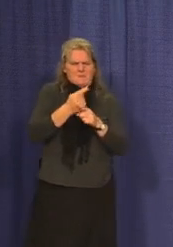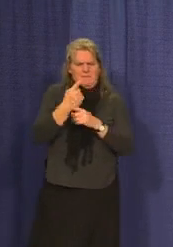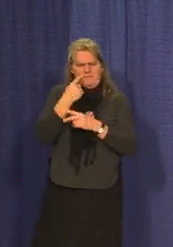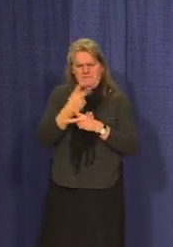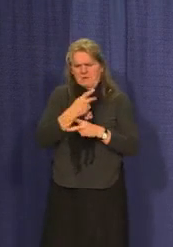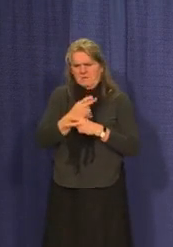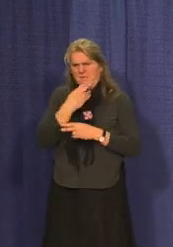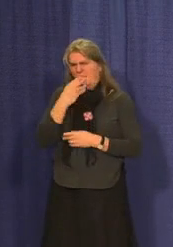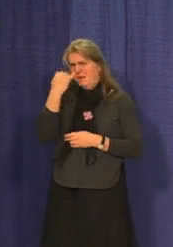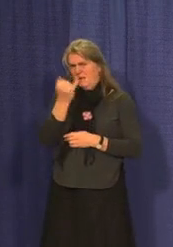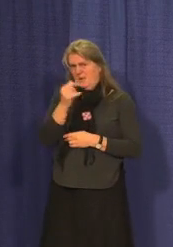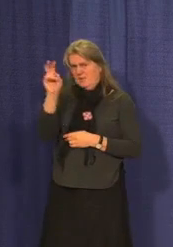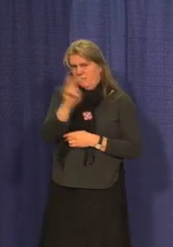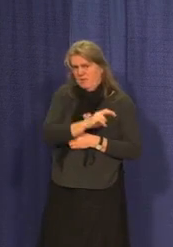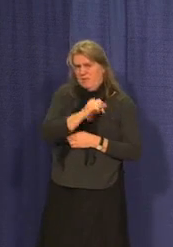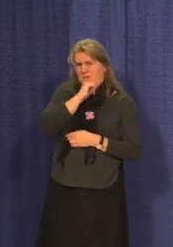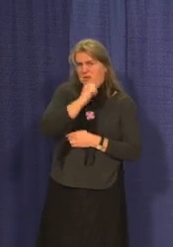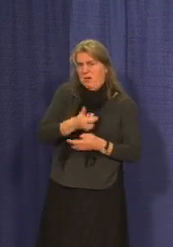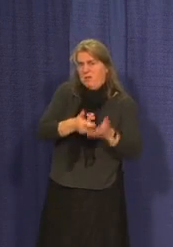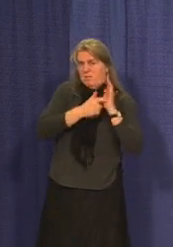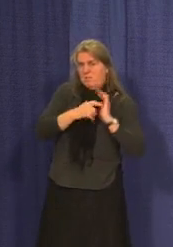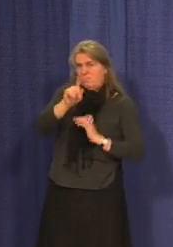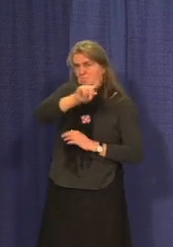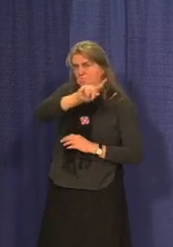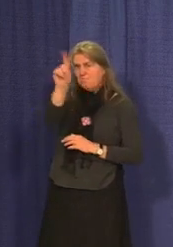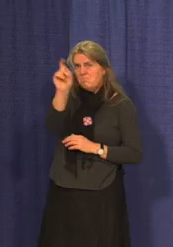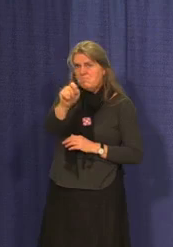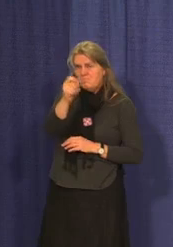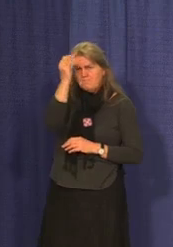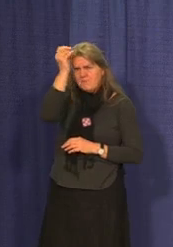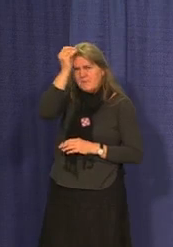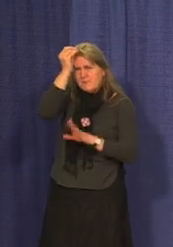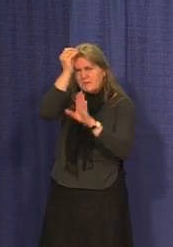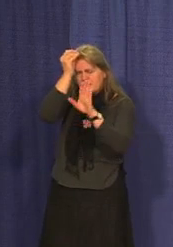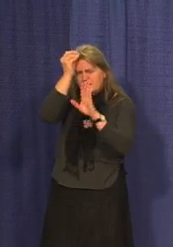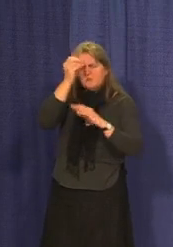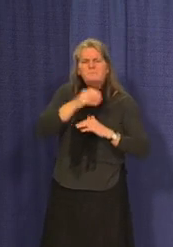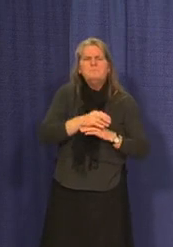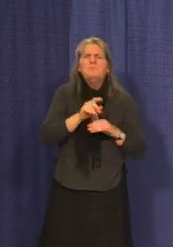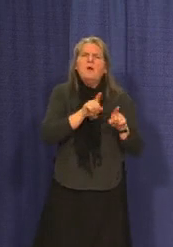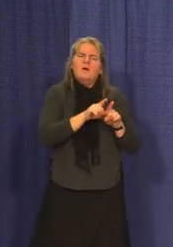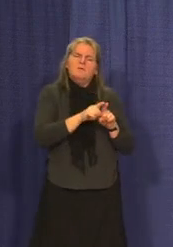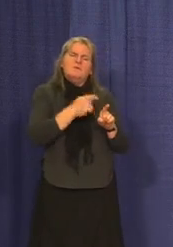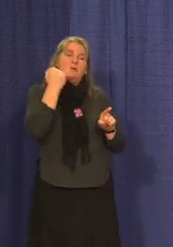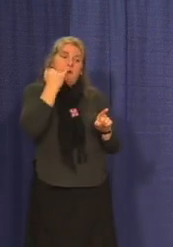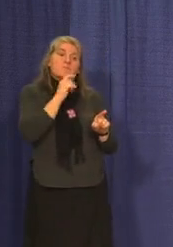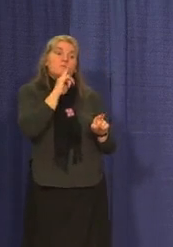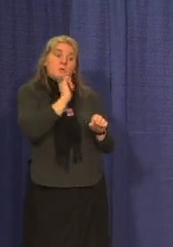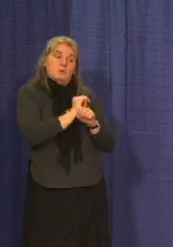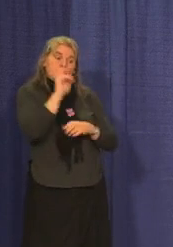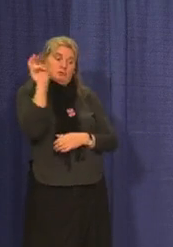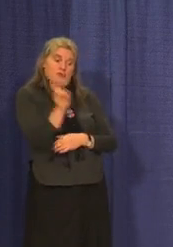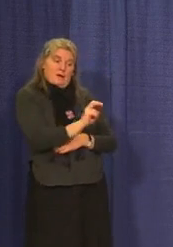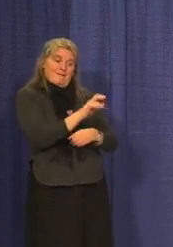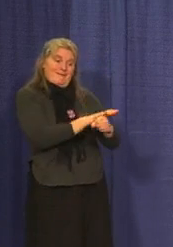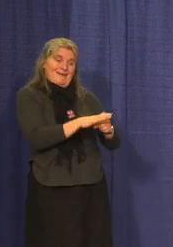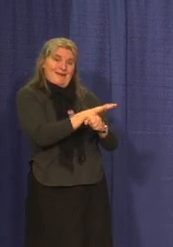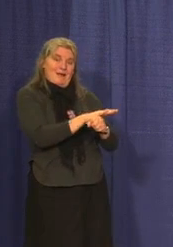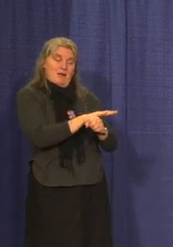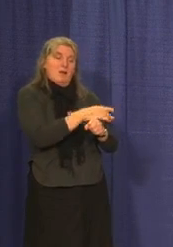reconsider the timing and evaluate whether your travel is essential or not. Be aware also if you do travel,